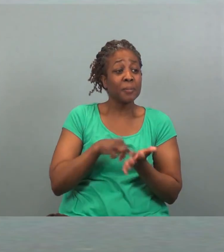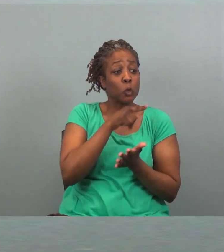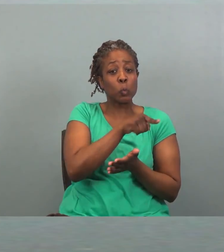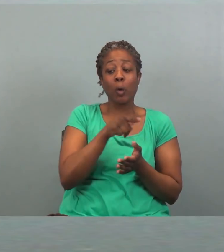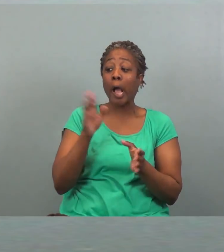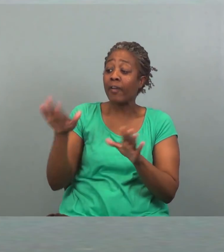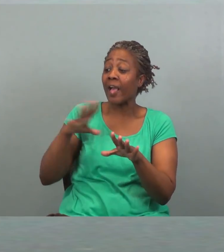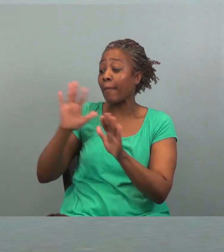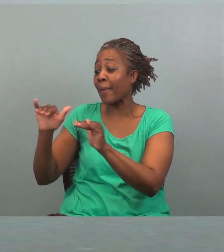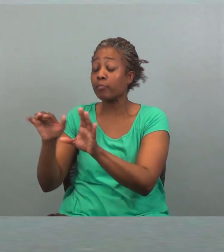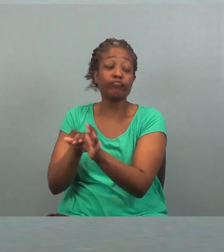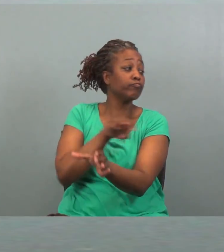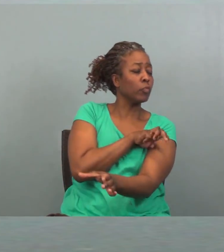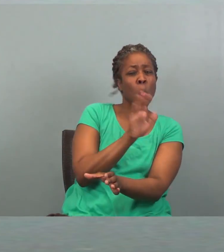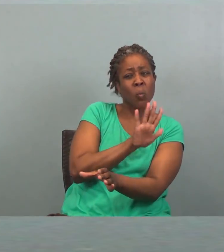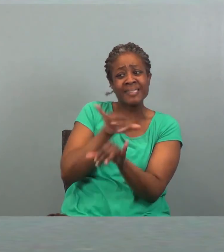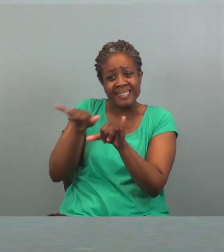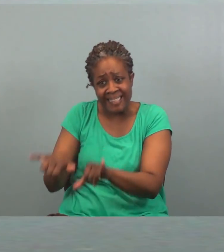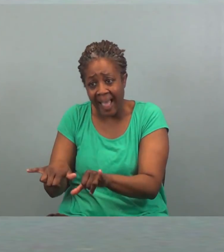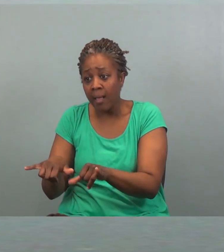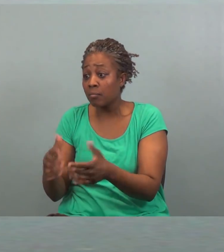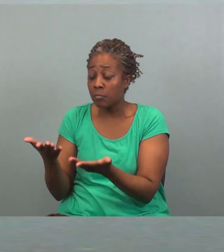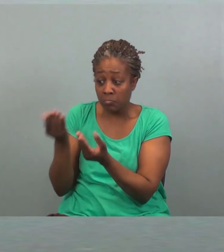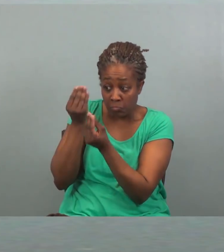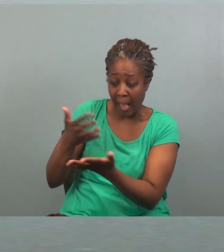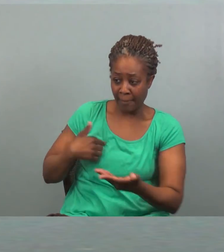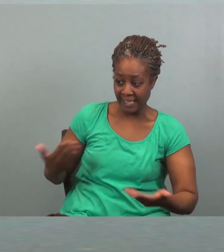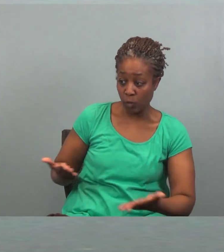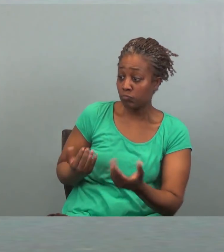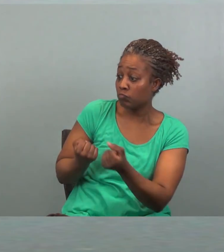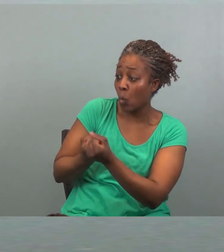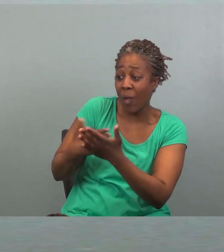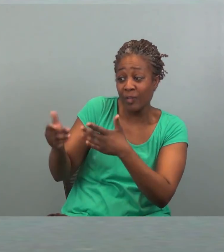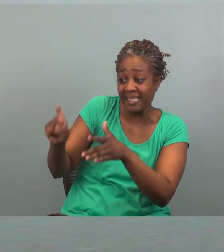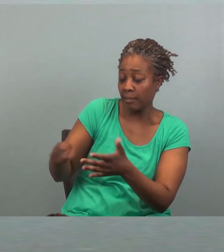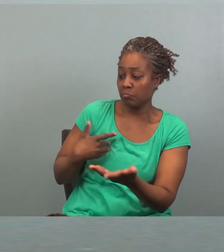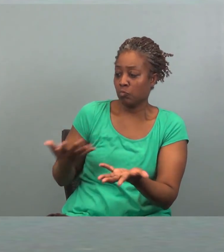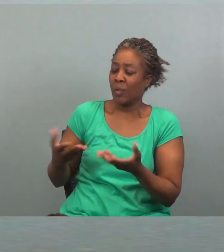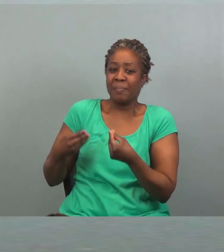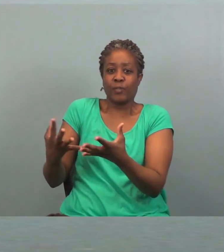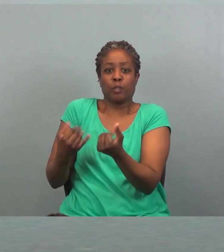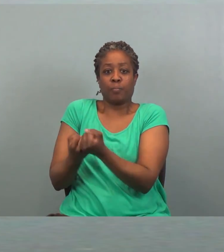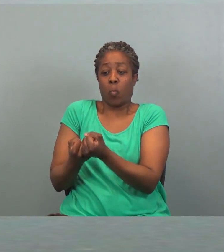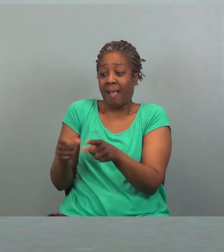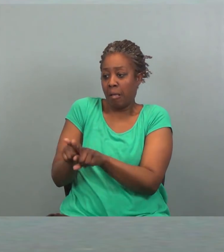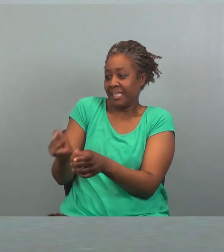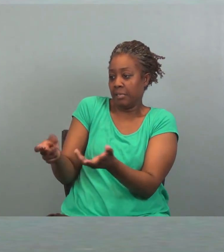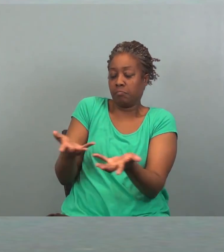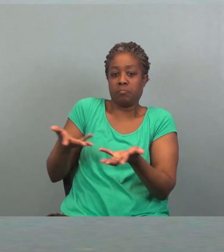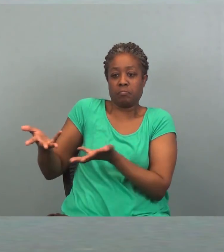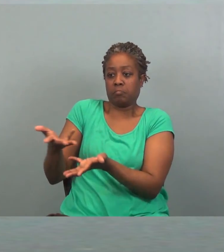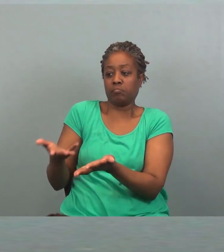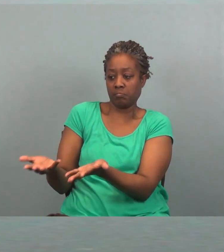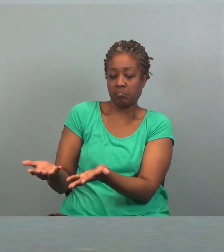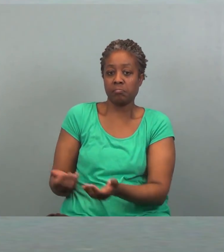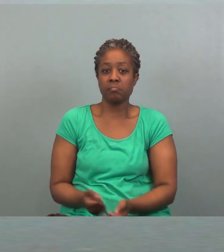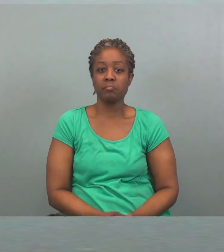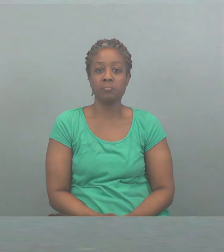In this situation, rather than taking your leave from the assignment, stay at the appointment. Let them know you're there for support, or if they need assistance in any way.